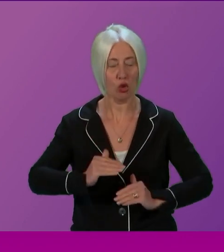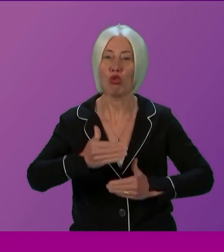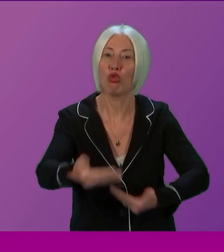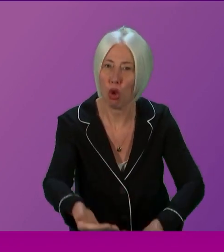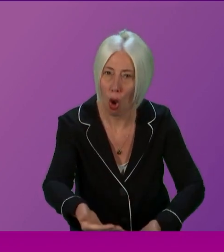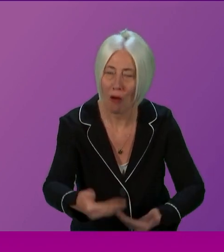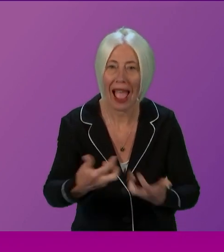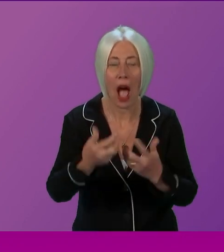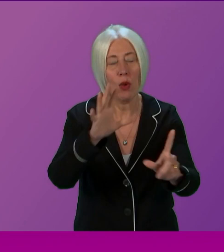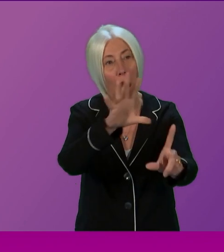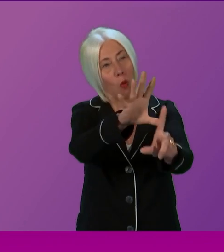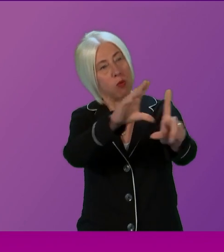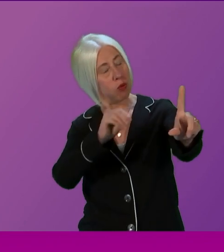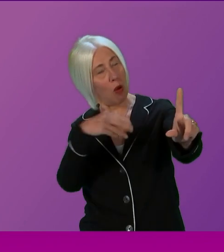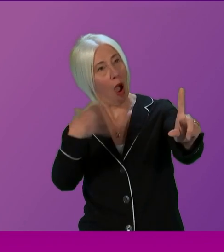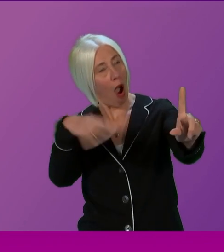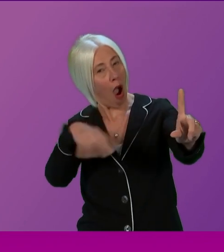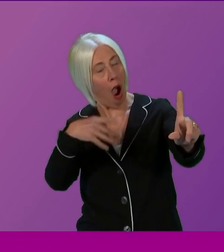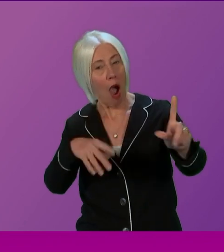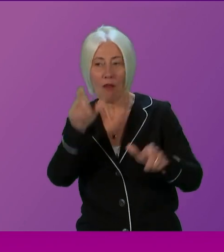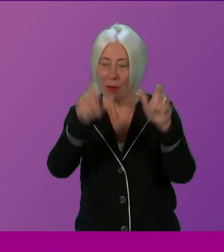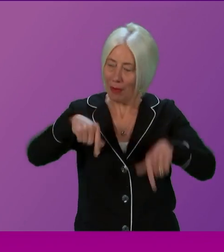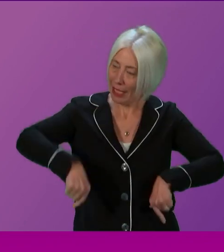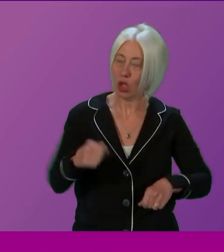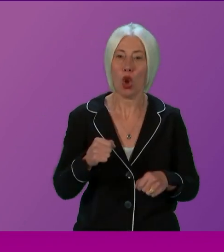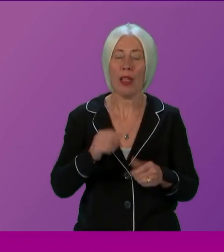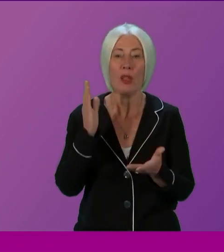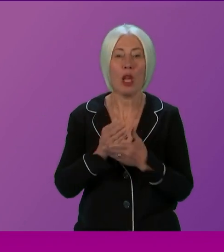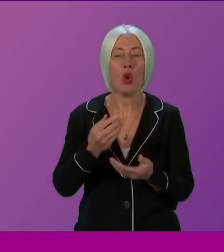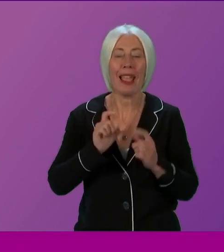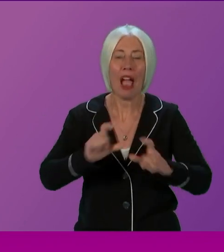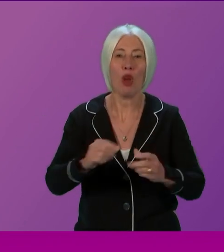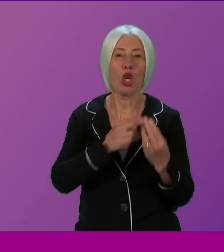way that inspires the people of Scotland to keep placing trust in us, just as they have